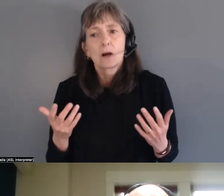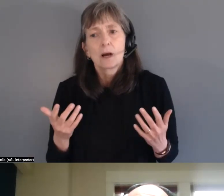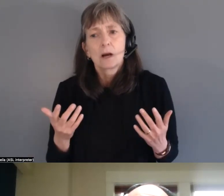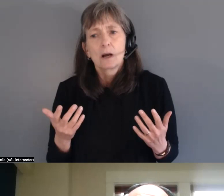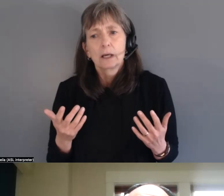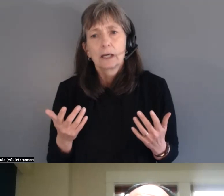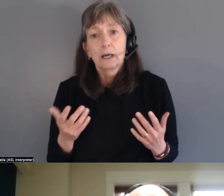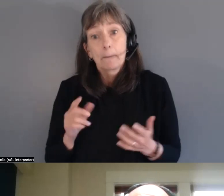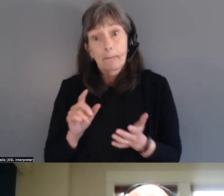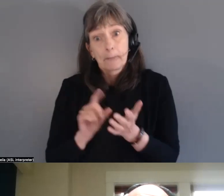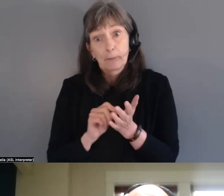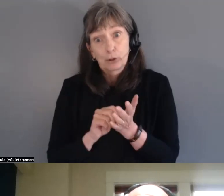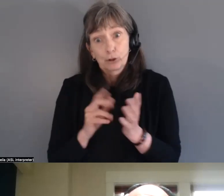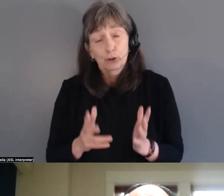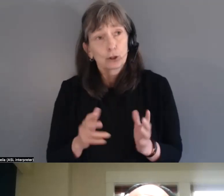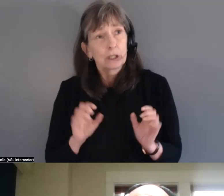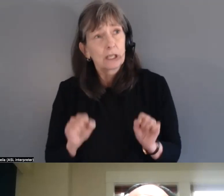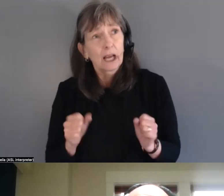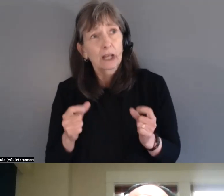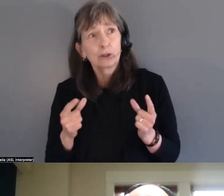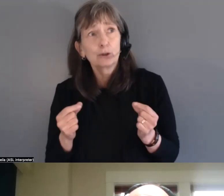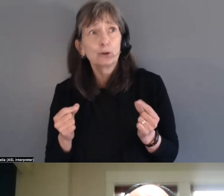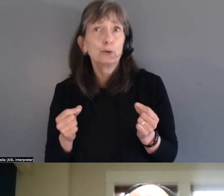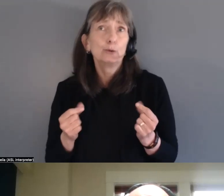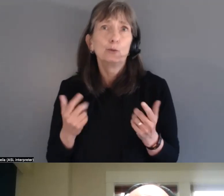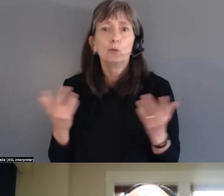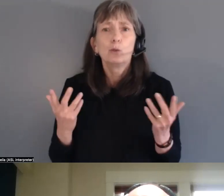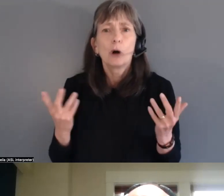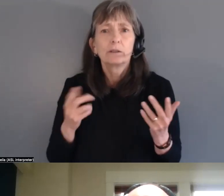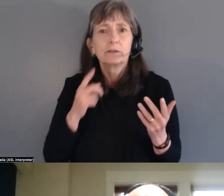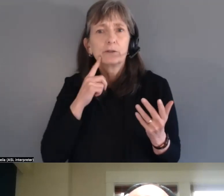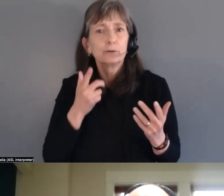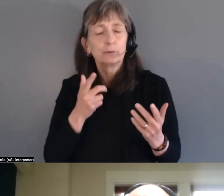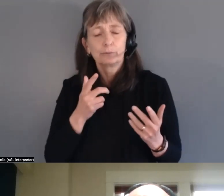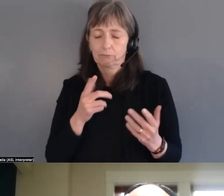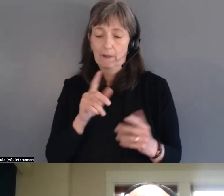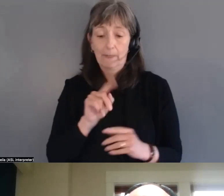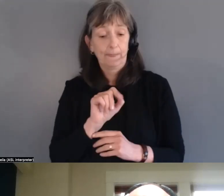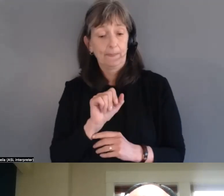make to improve their Thema to make it work better for you? And maybe it's the opposite,